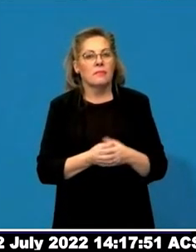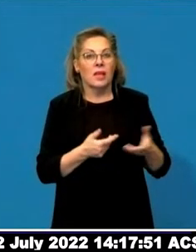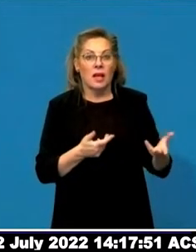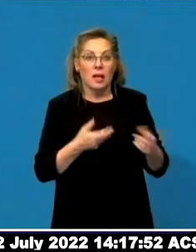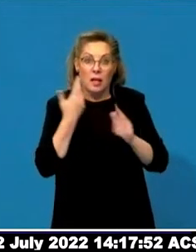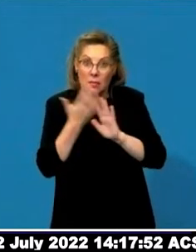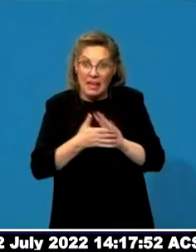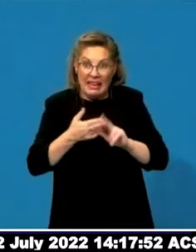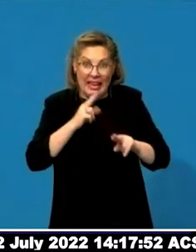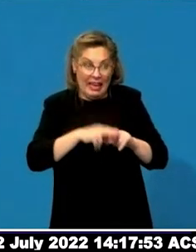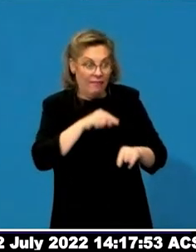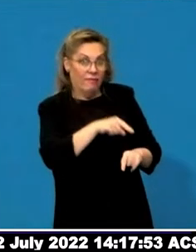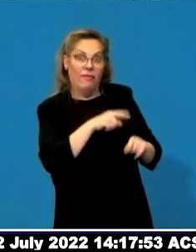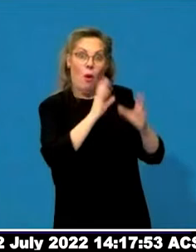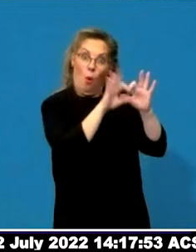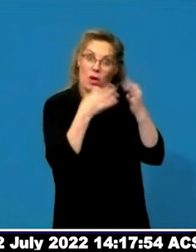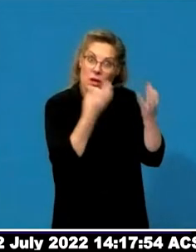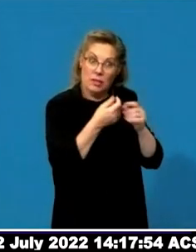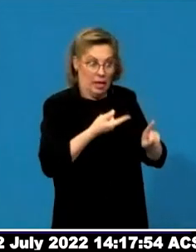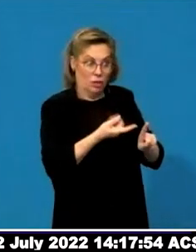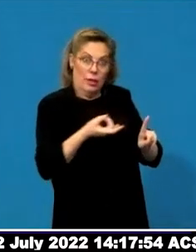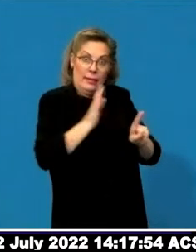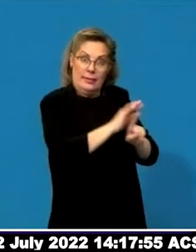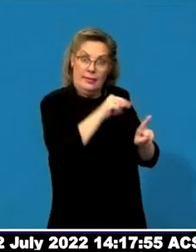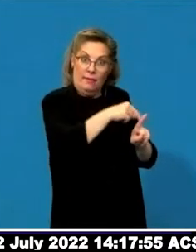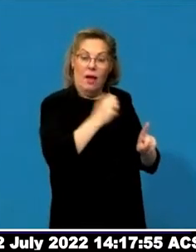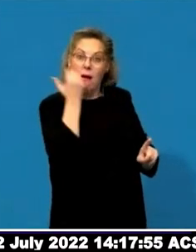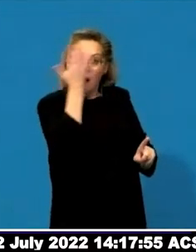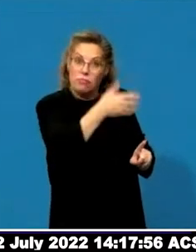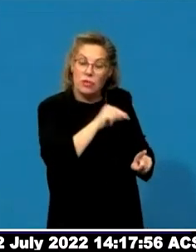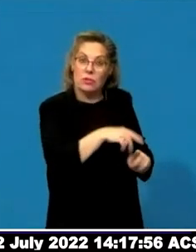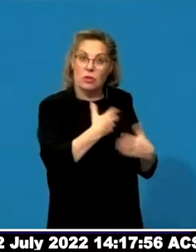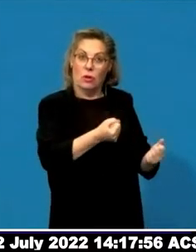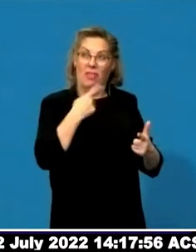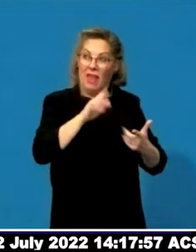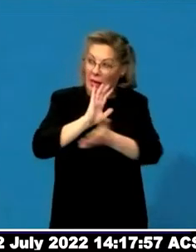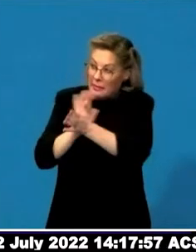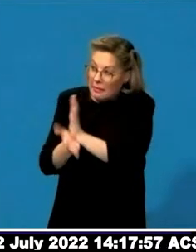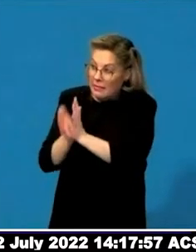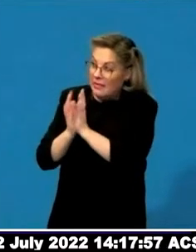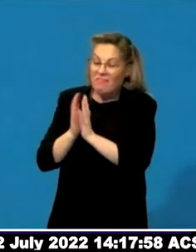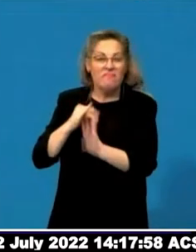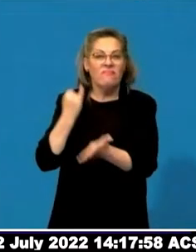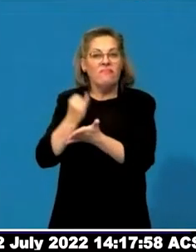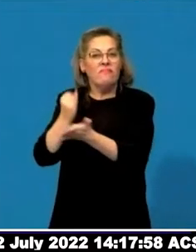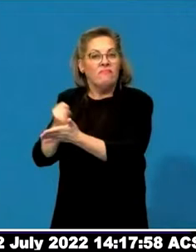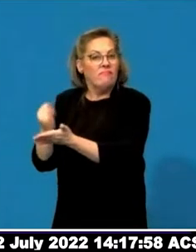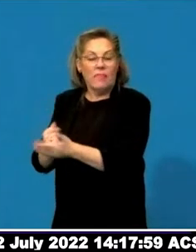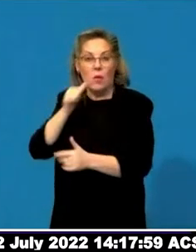that may be associated with these organisations? Do they have difficulty persuading First Nations people with disability